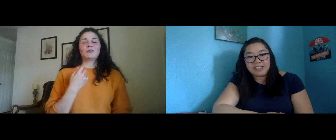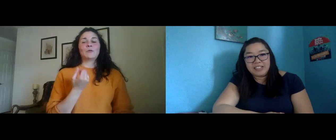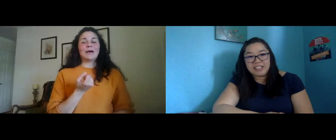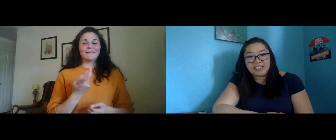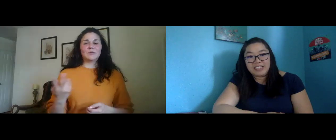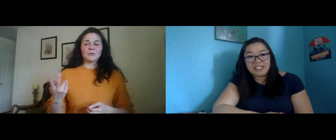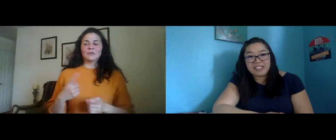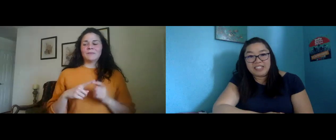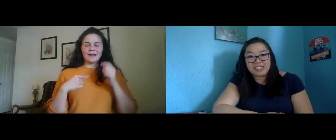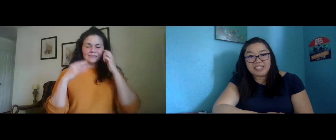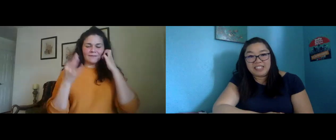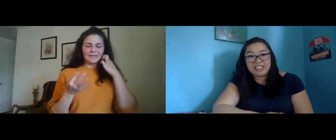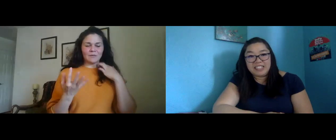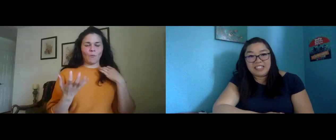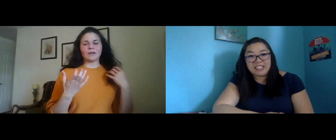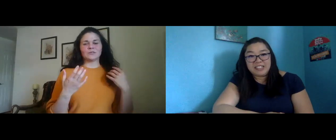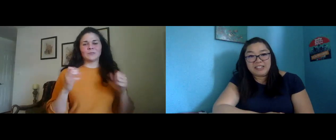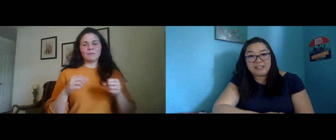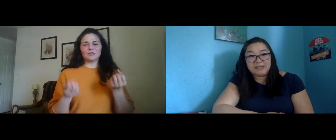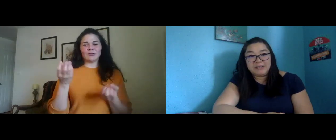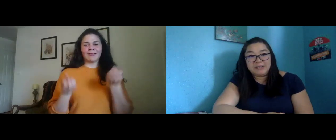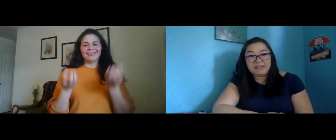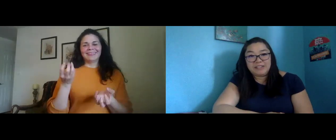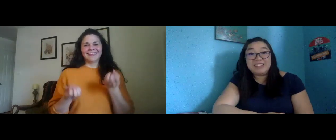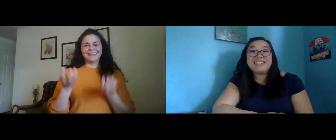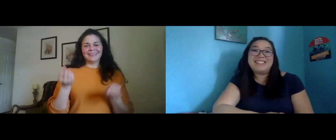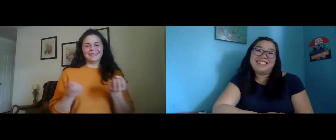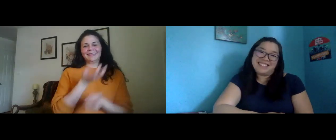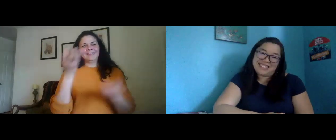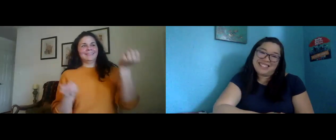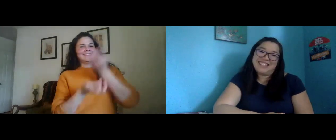A: I have a few answers for that, but I definitely want to juggle.